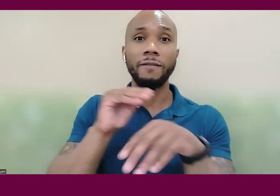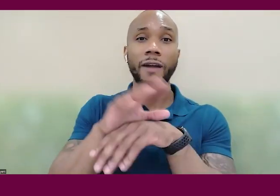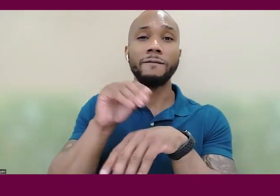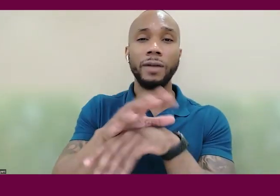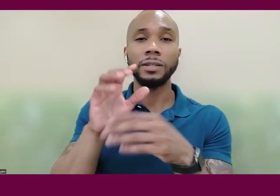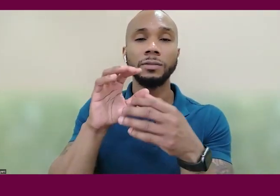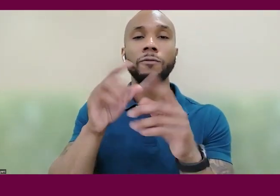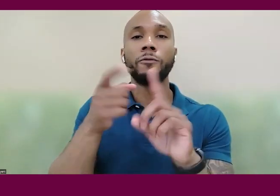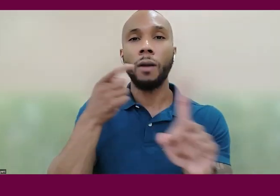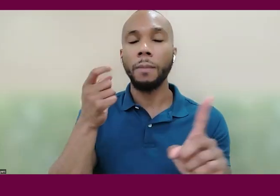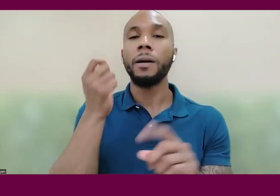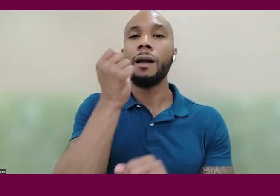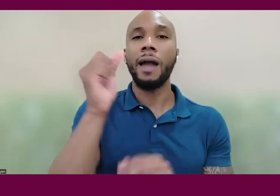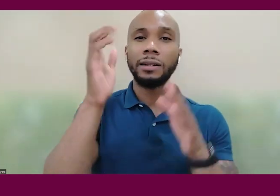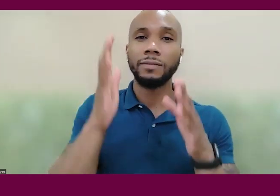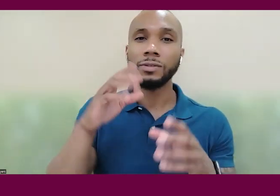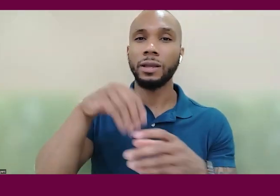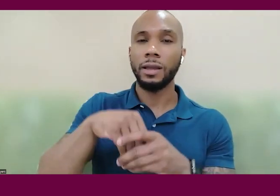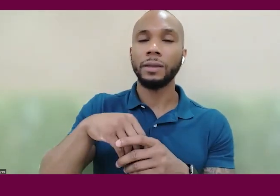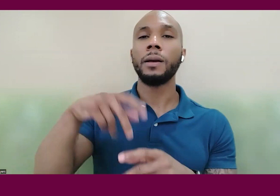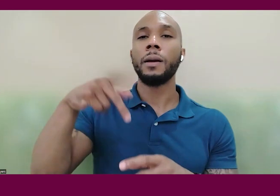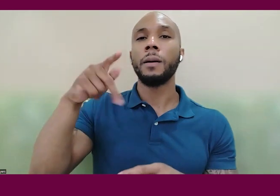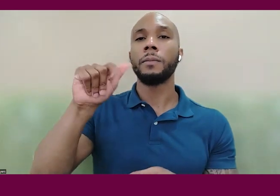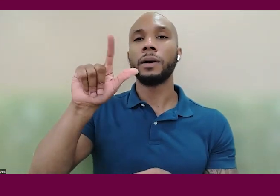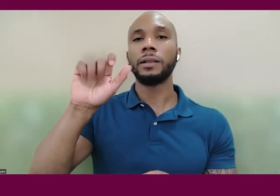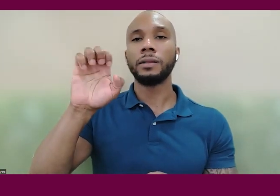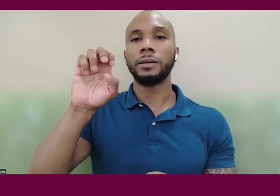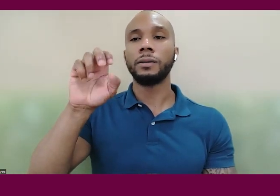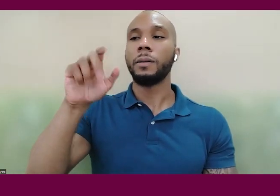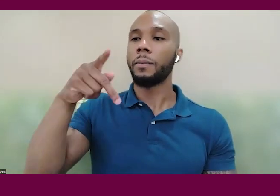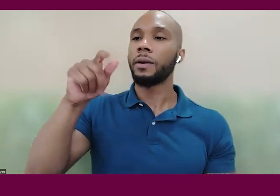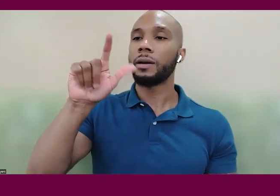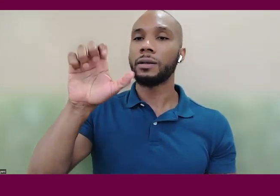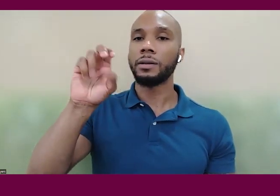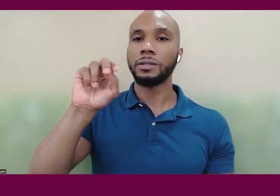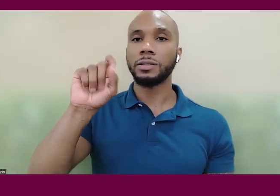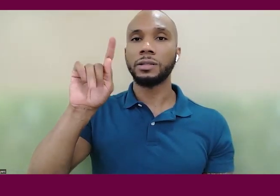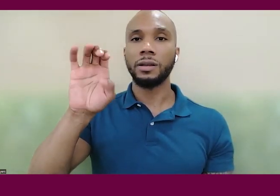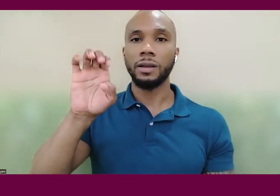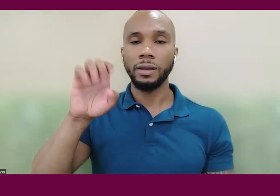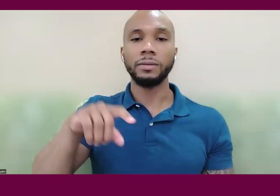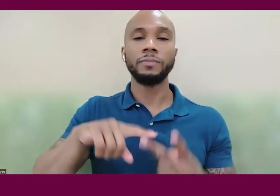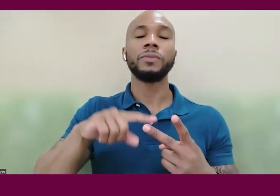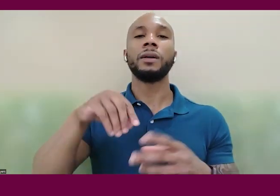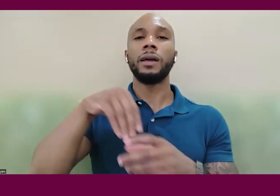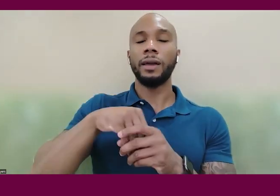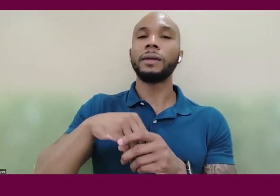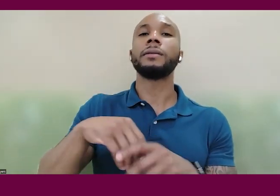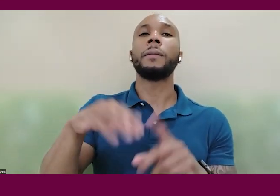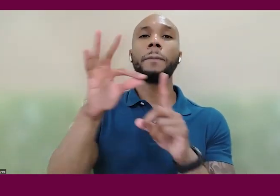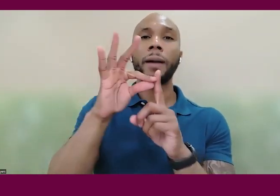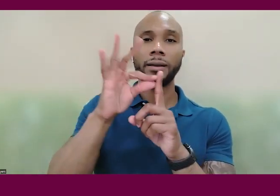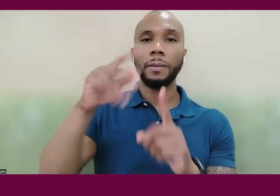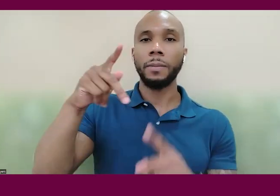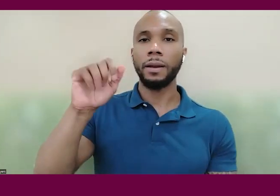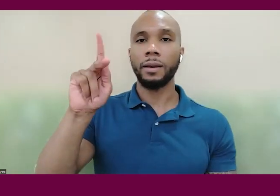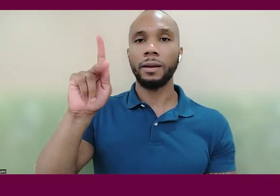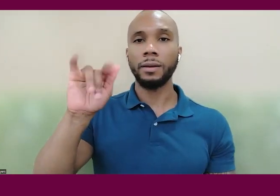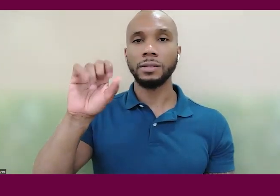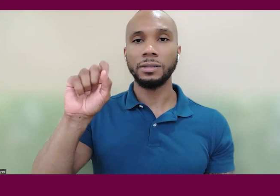from activists in Palestine, activists in Pakistan saying, "This is what you want to